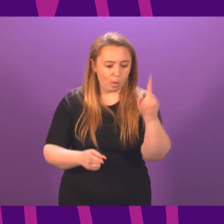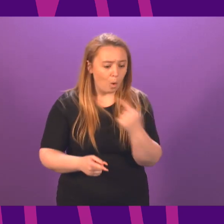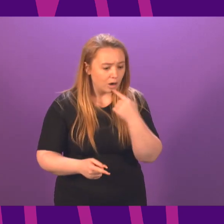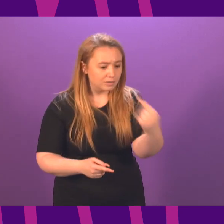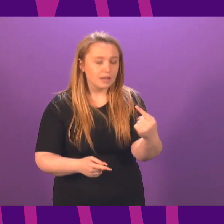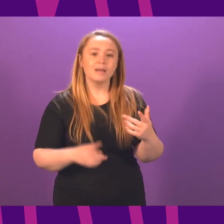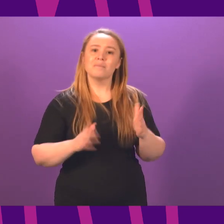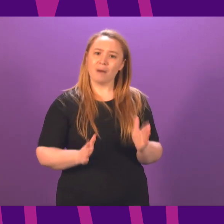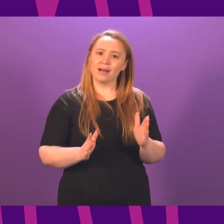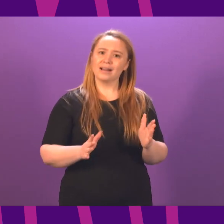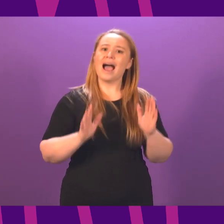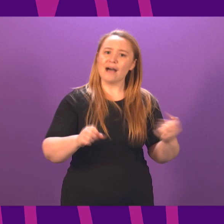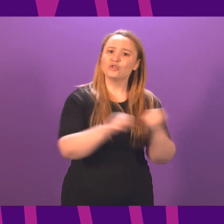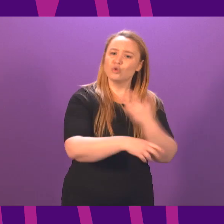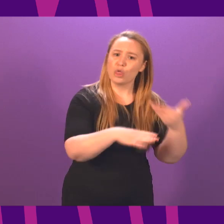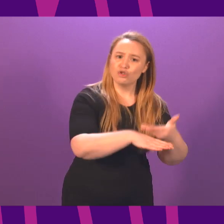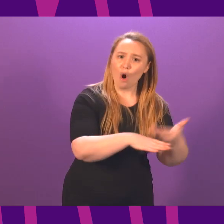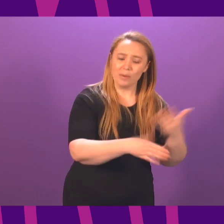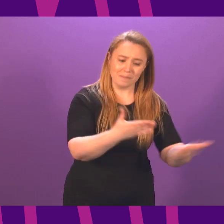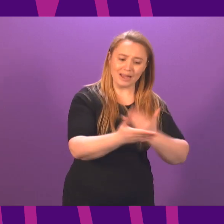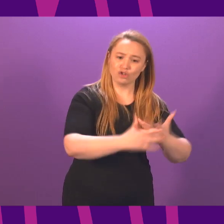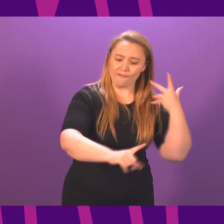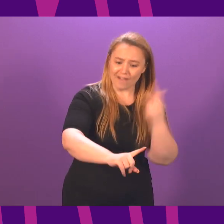that they are there to do, which is to get the vaccine into people’s arms. However,